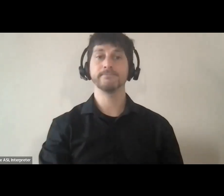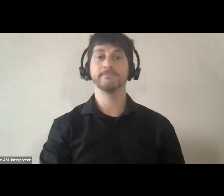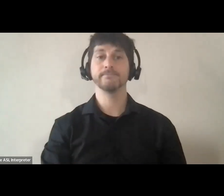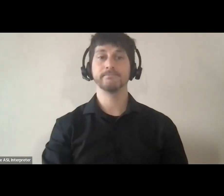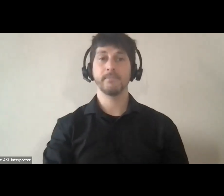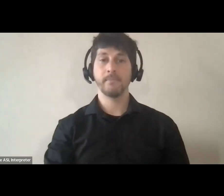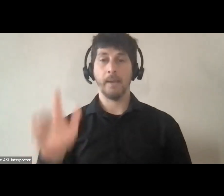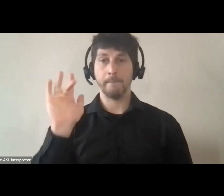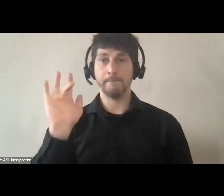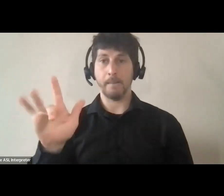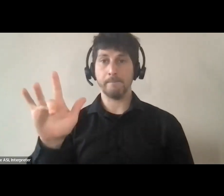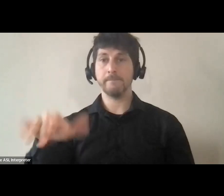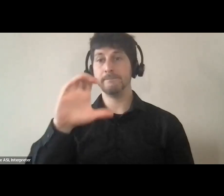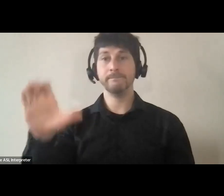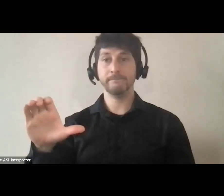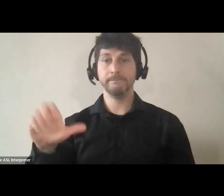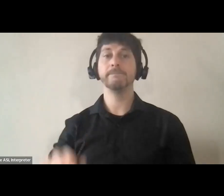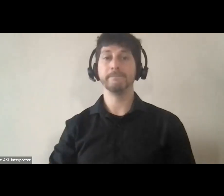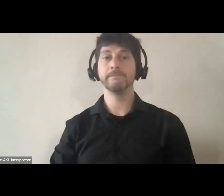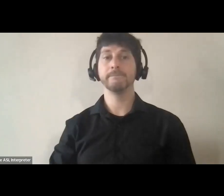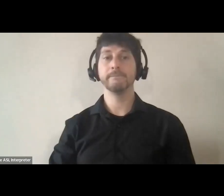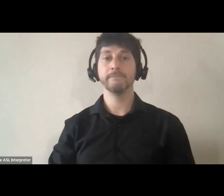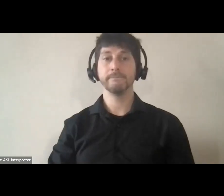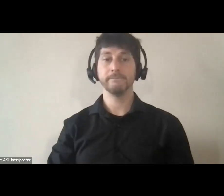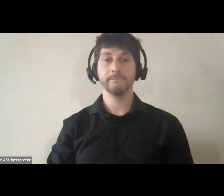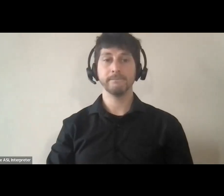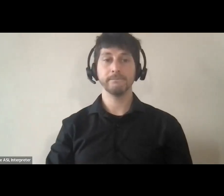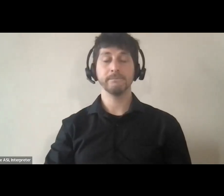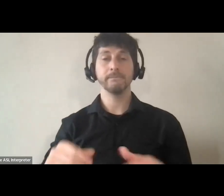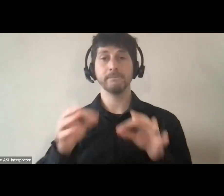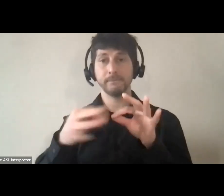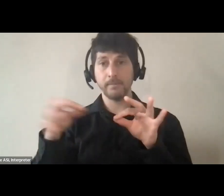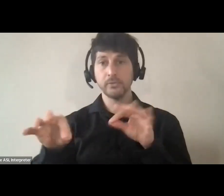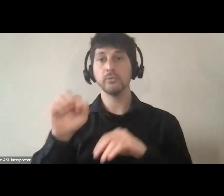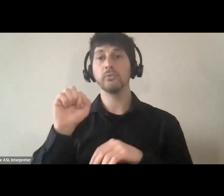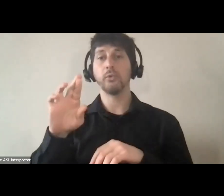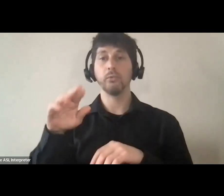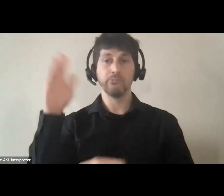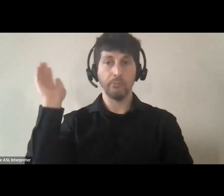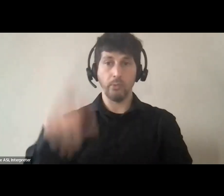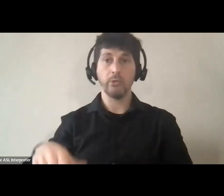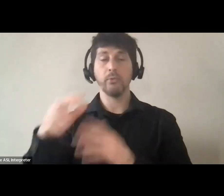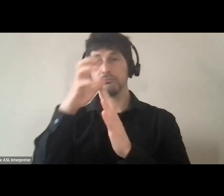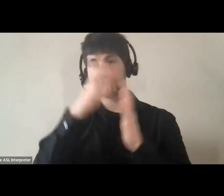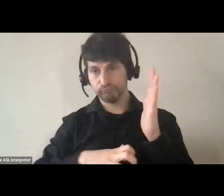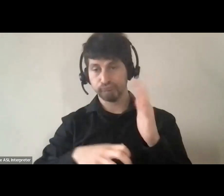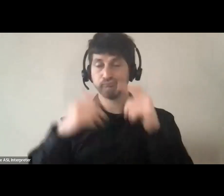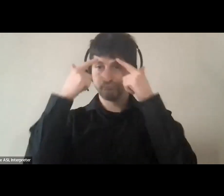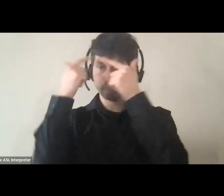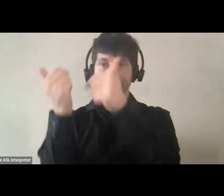And that's where you can find the closed captioning for today's session.